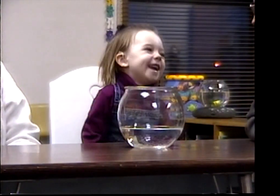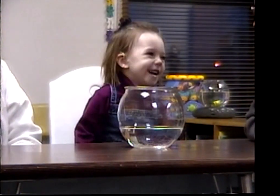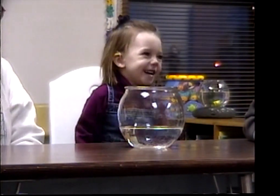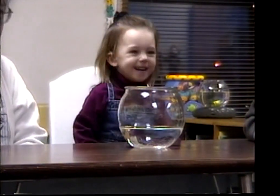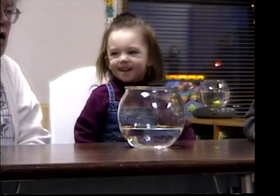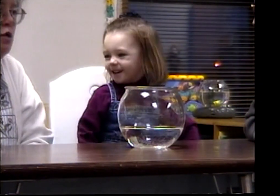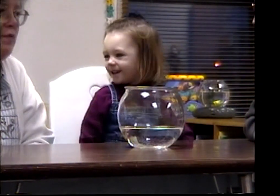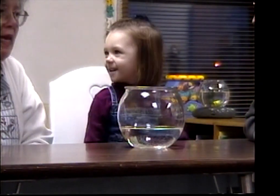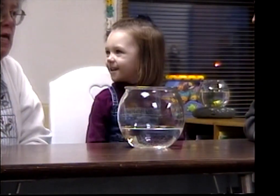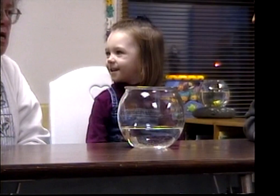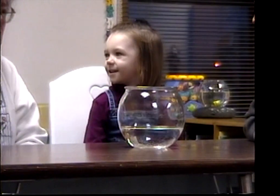"Are you ready?"